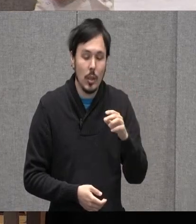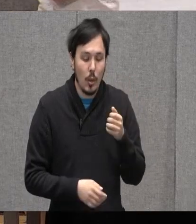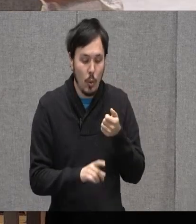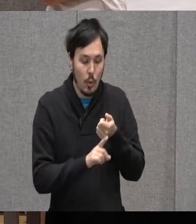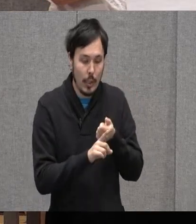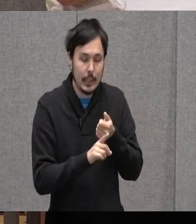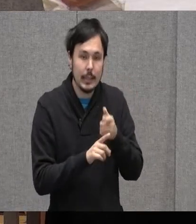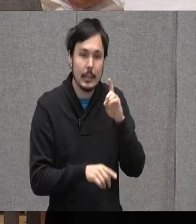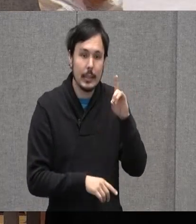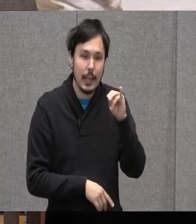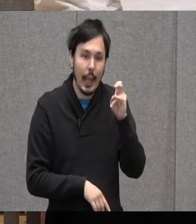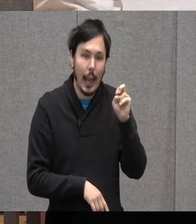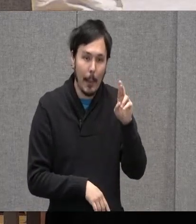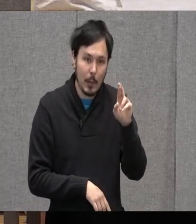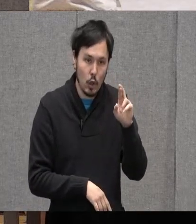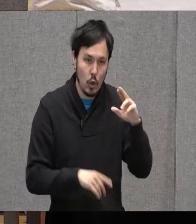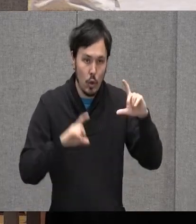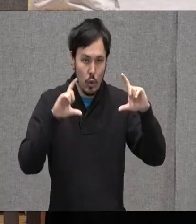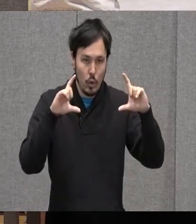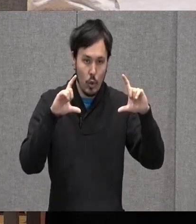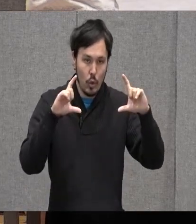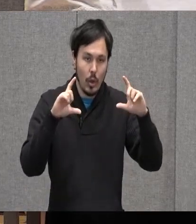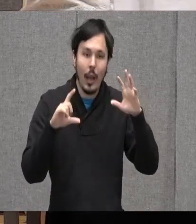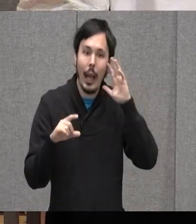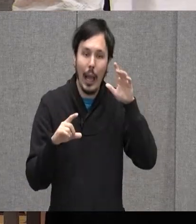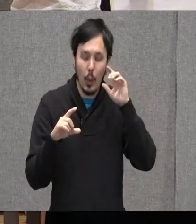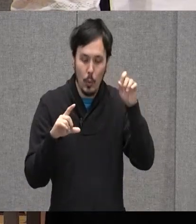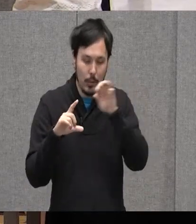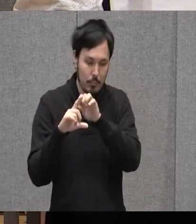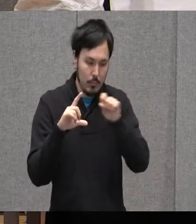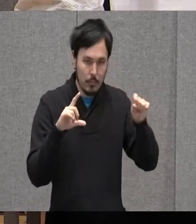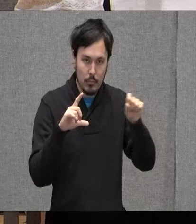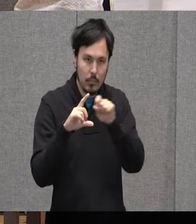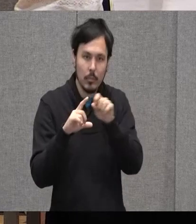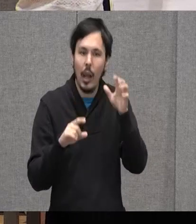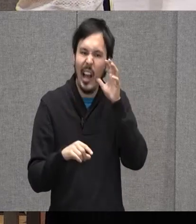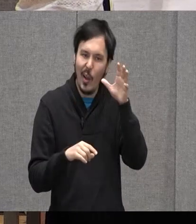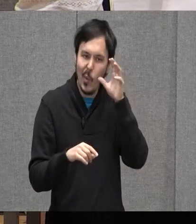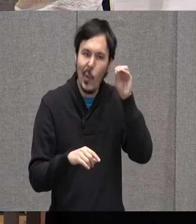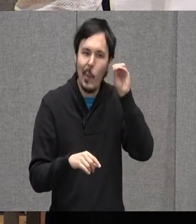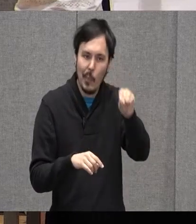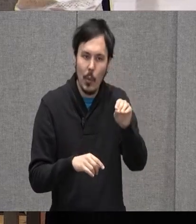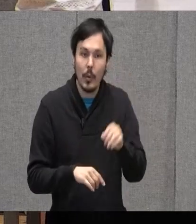So I'm gonna put that there. I also know I need to get to 15.